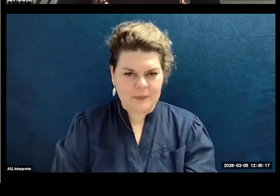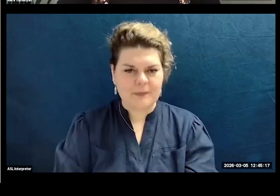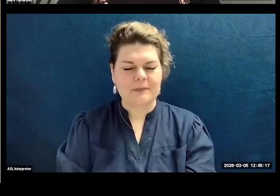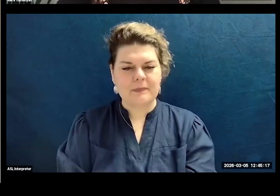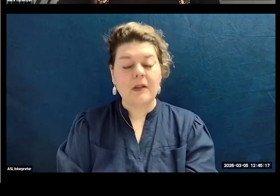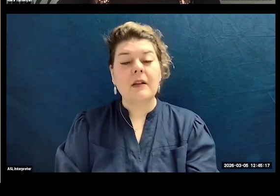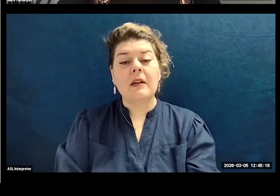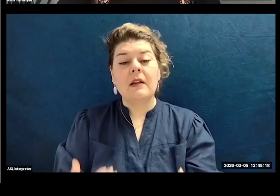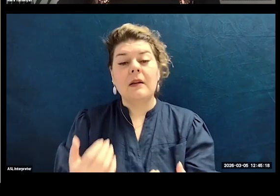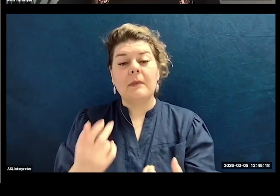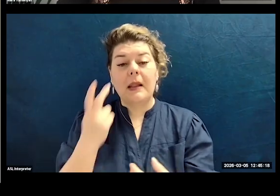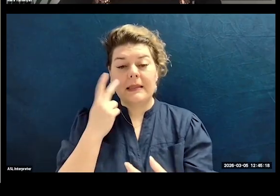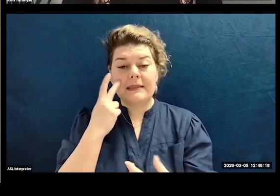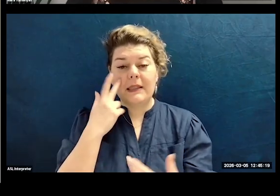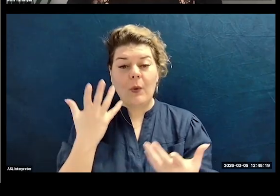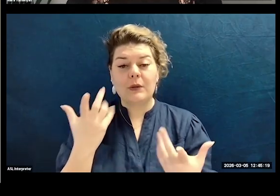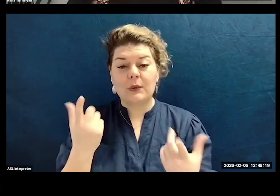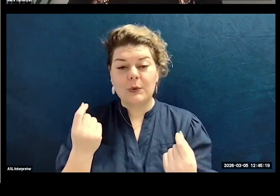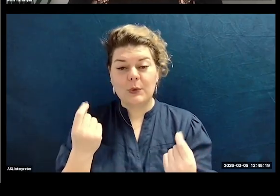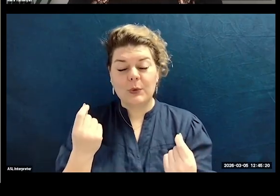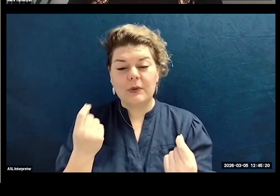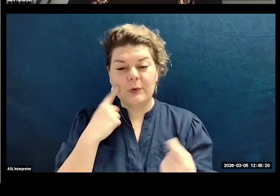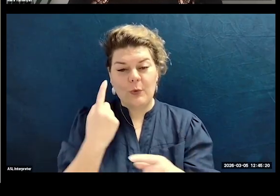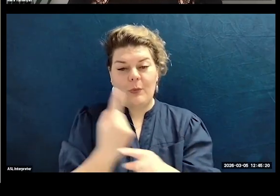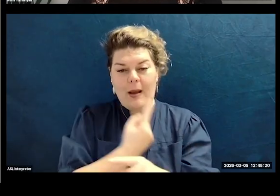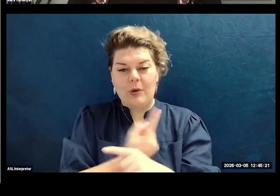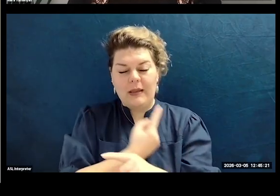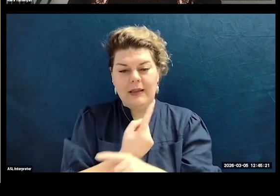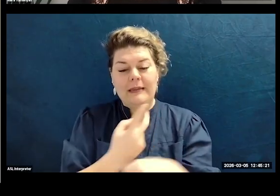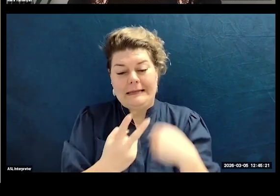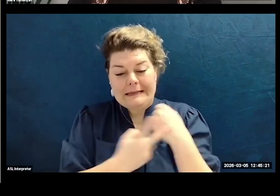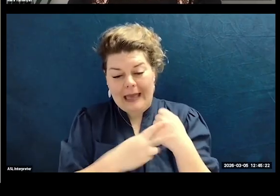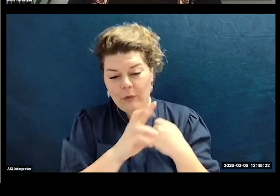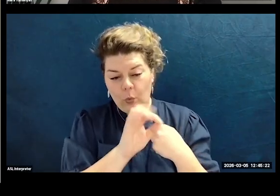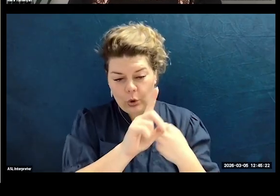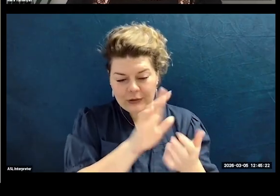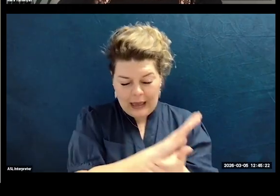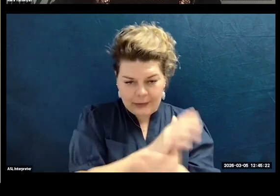But let's see what to do to properly save a Word document as a PDF.